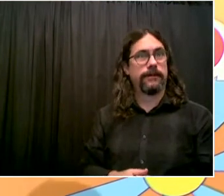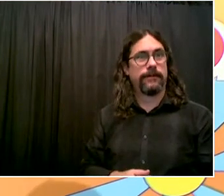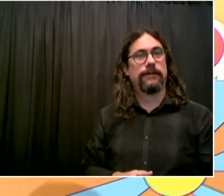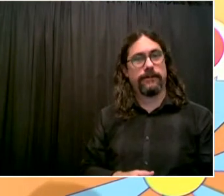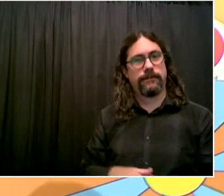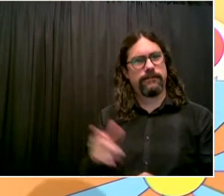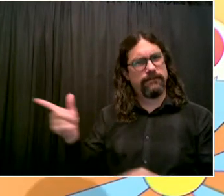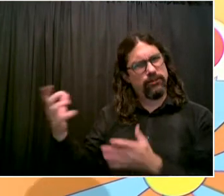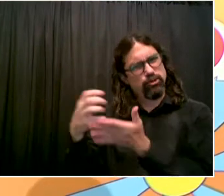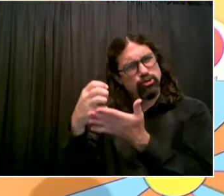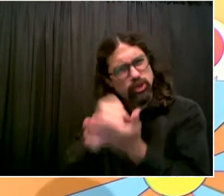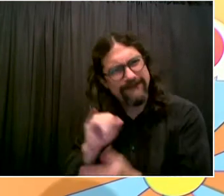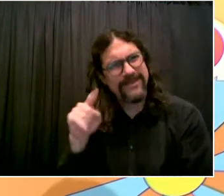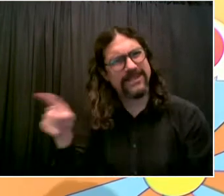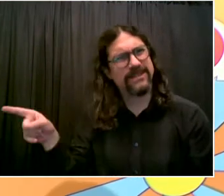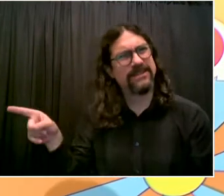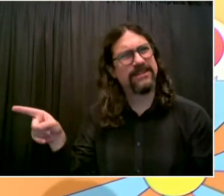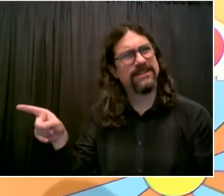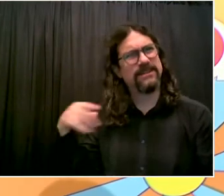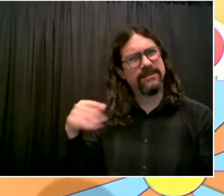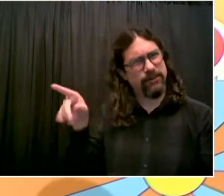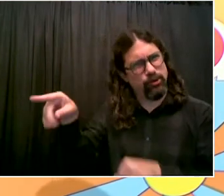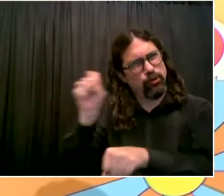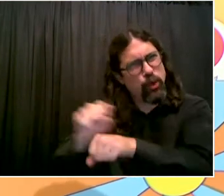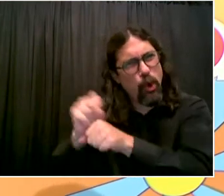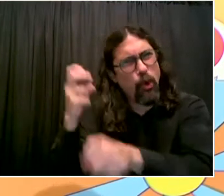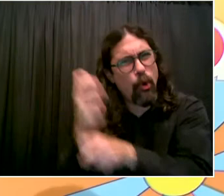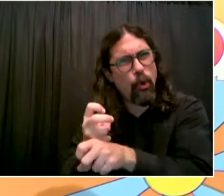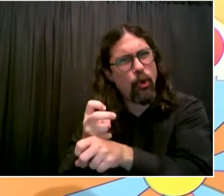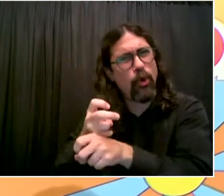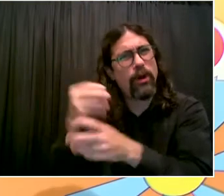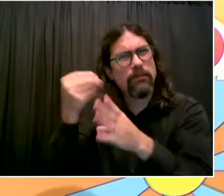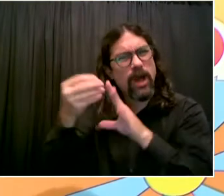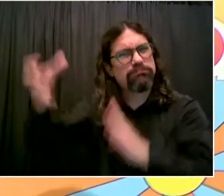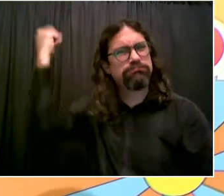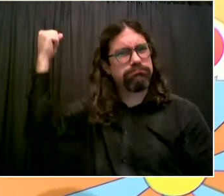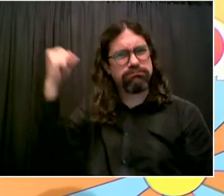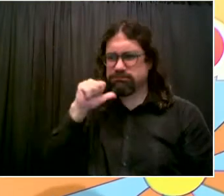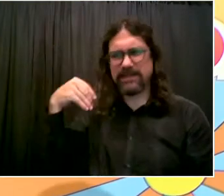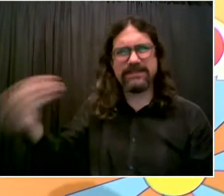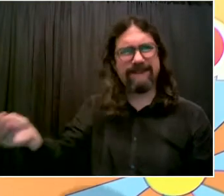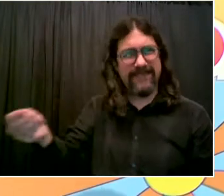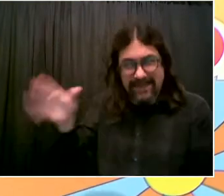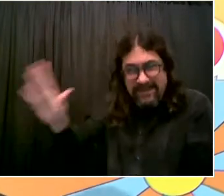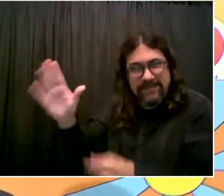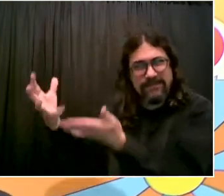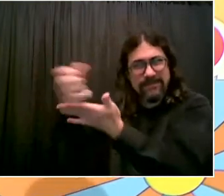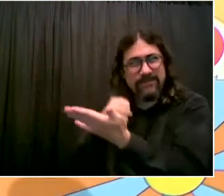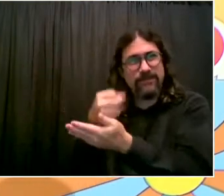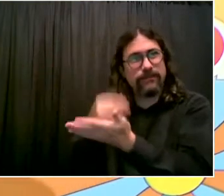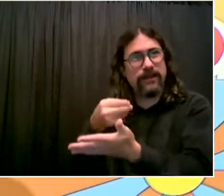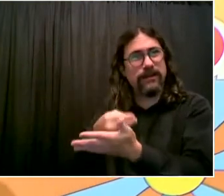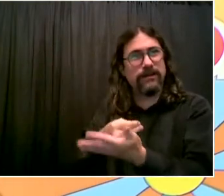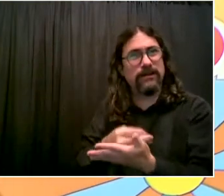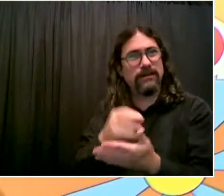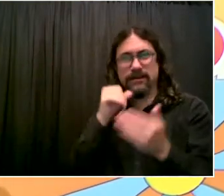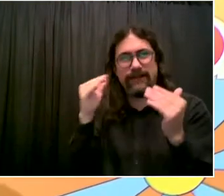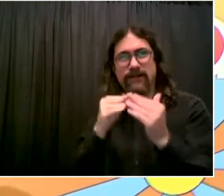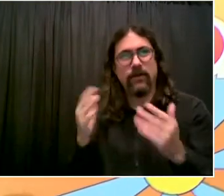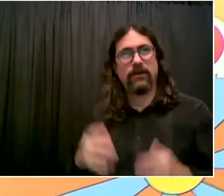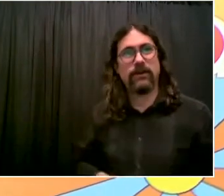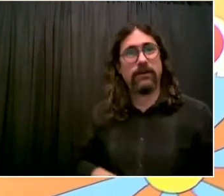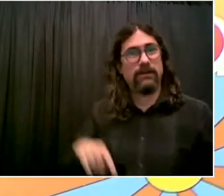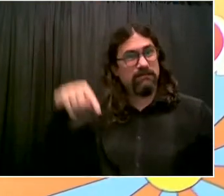ALLOW TANNERY TO